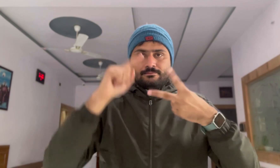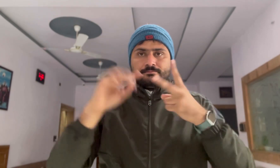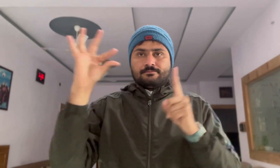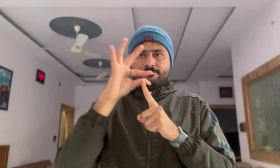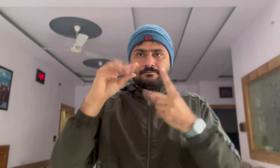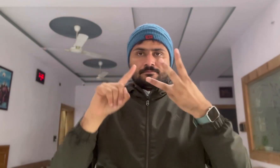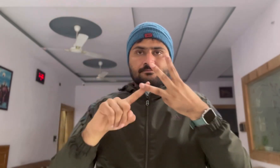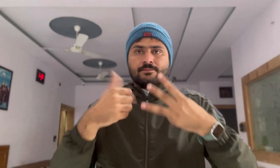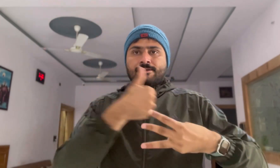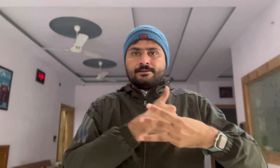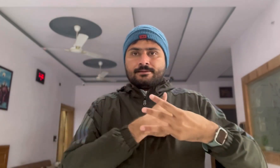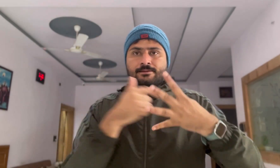India and Pakistan, USA, Canada, Ireland